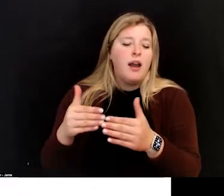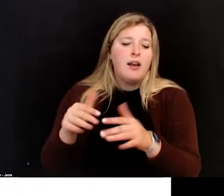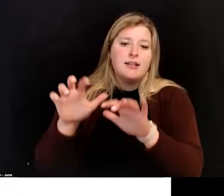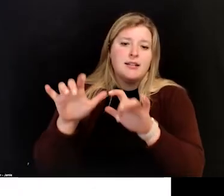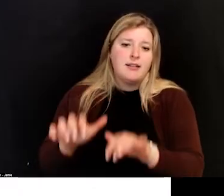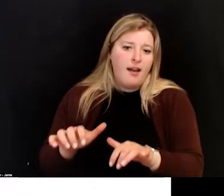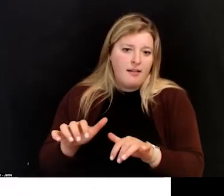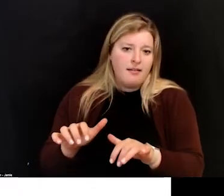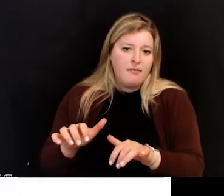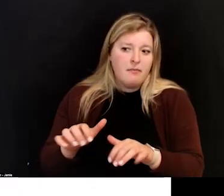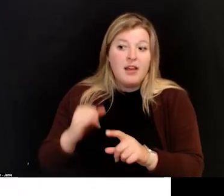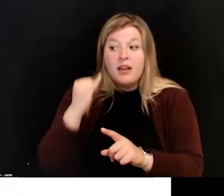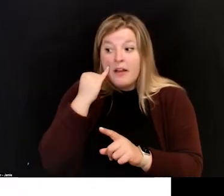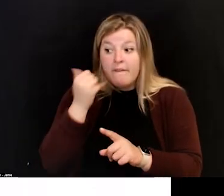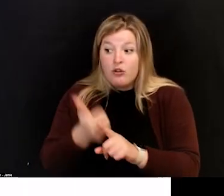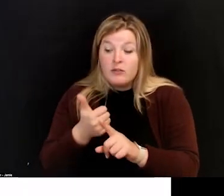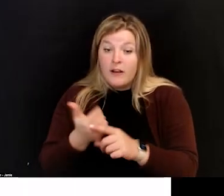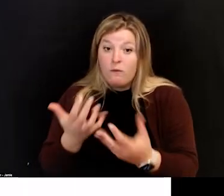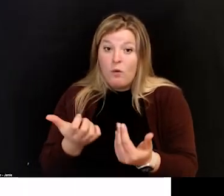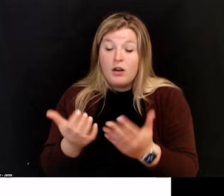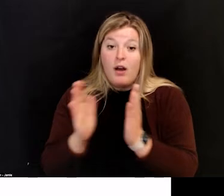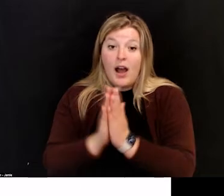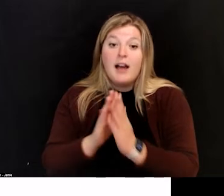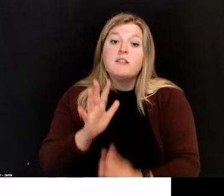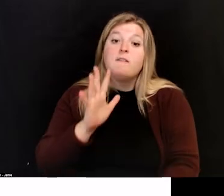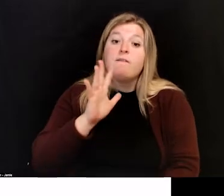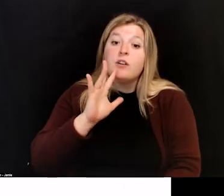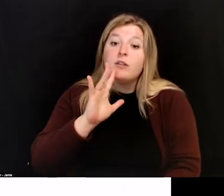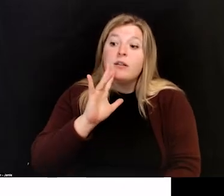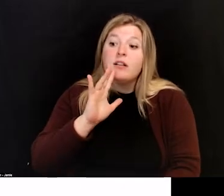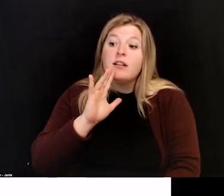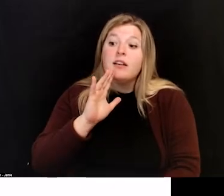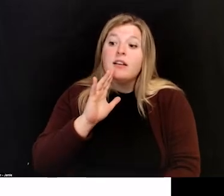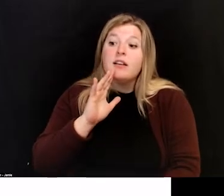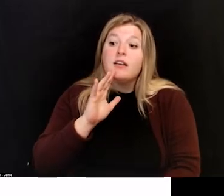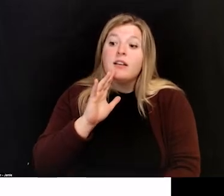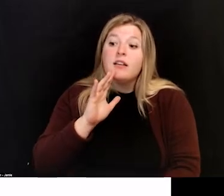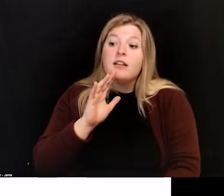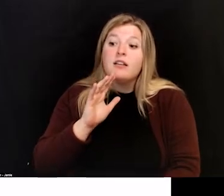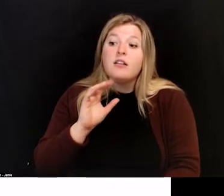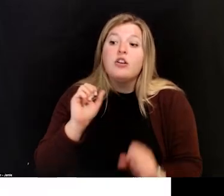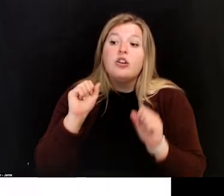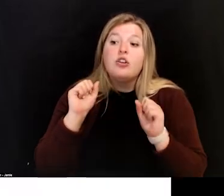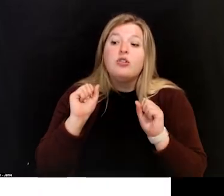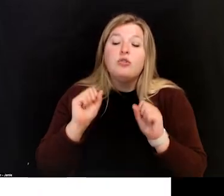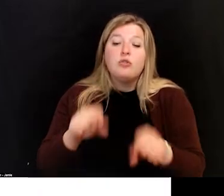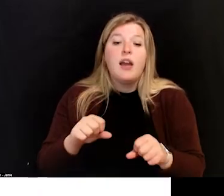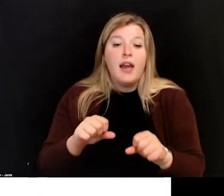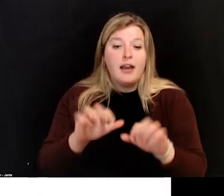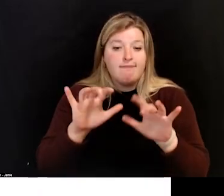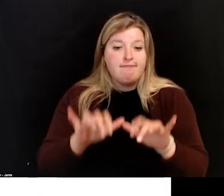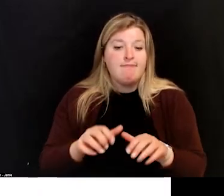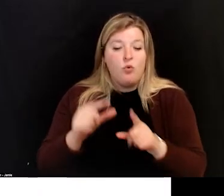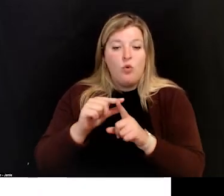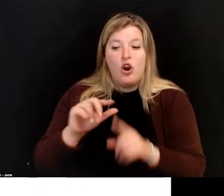or if you want to ask the question yourself, verbally, just say +1 or "next" in the chat, and we'll identify you by name.